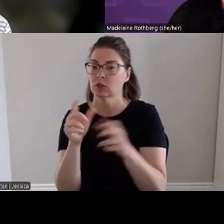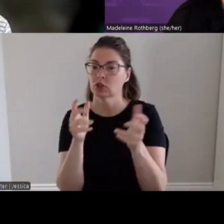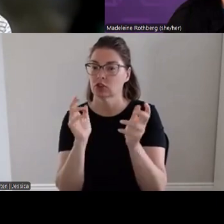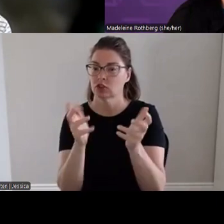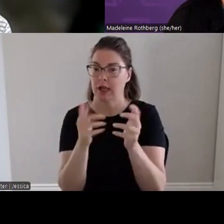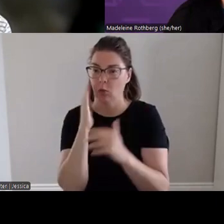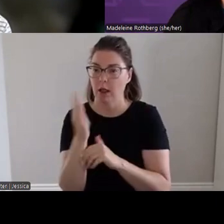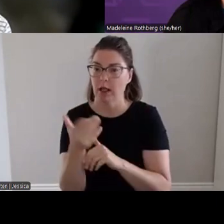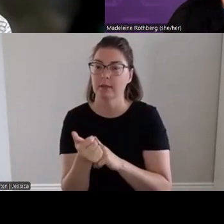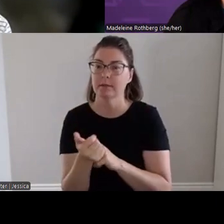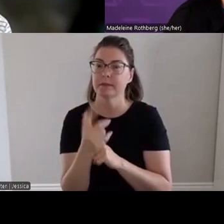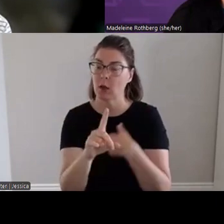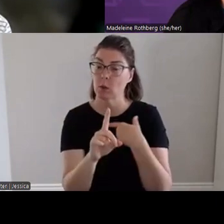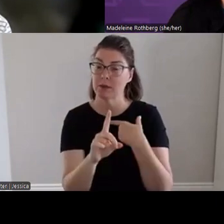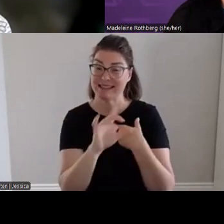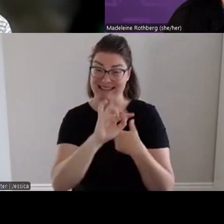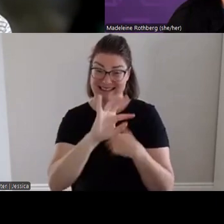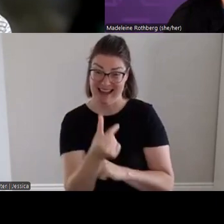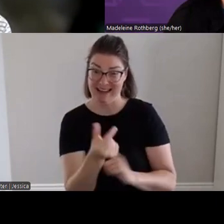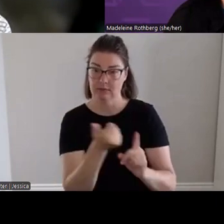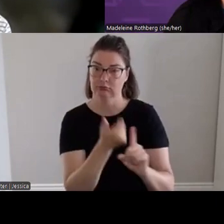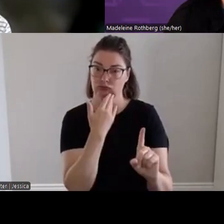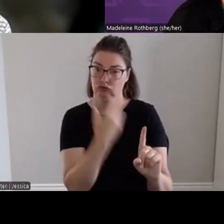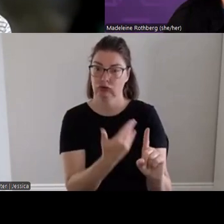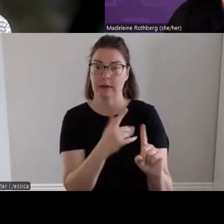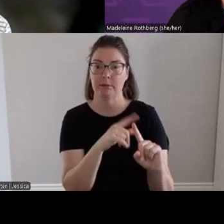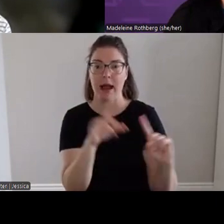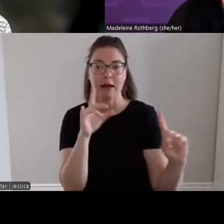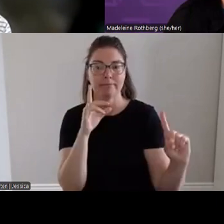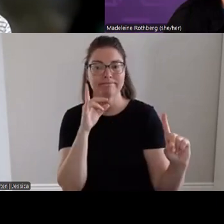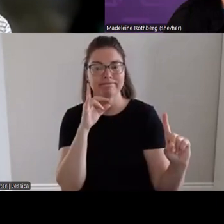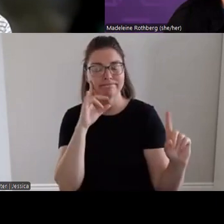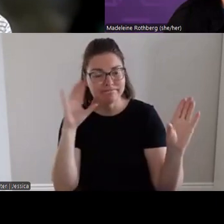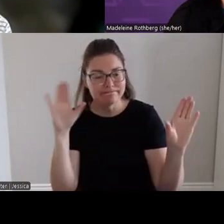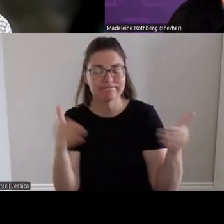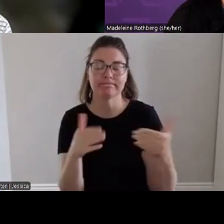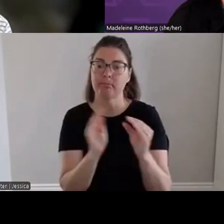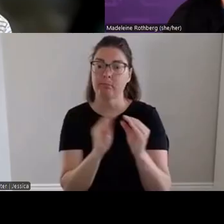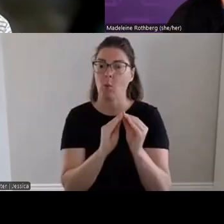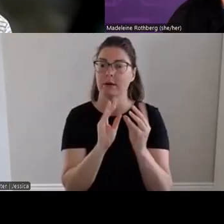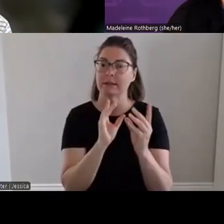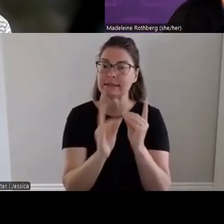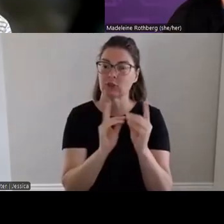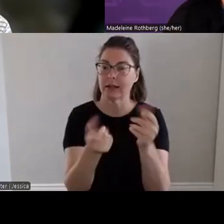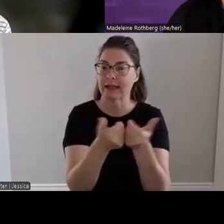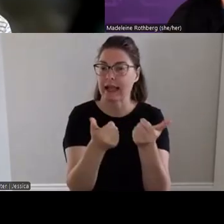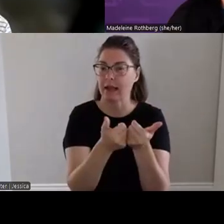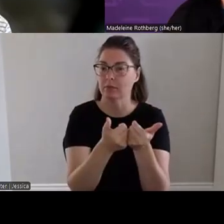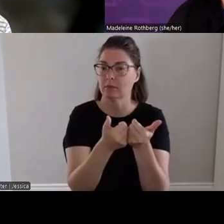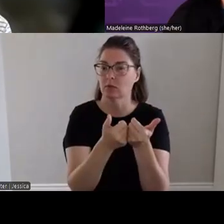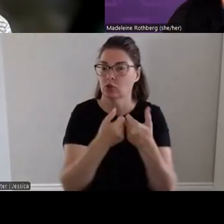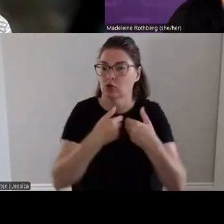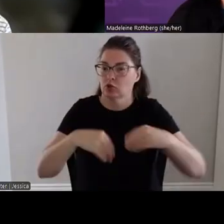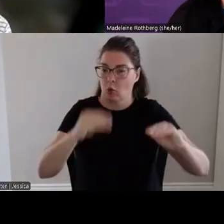“These tags are great, but intended more for digital game storefronts such as Steam,